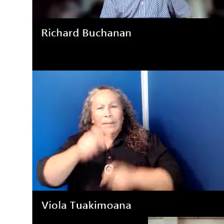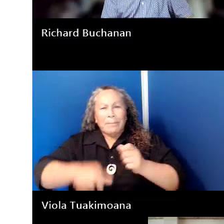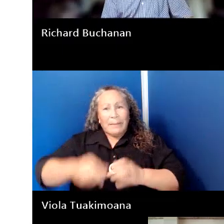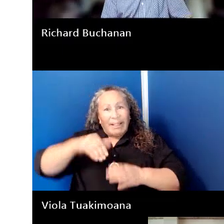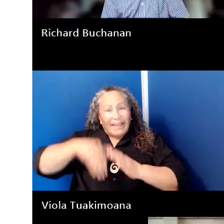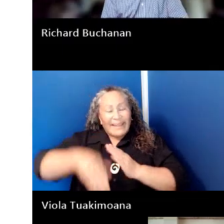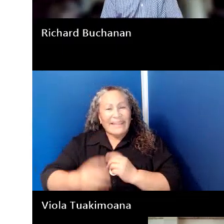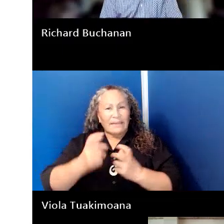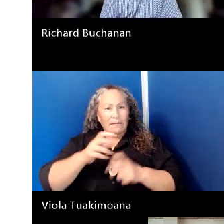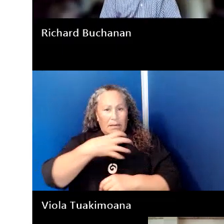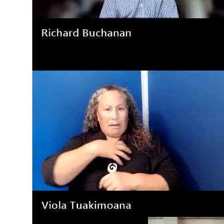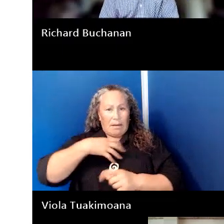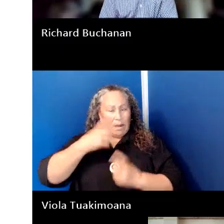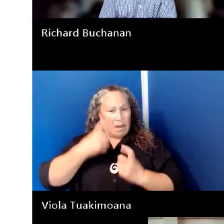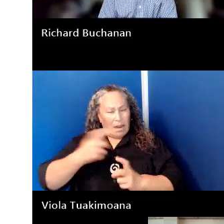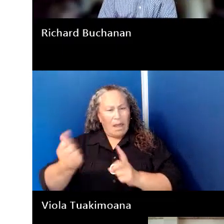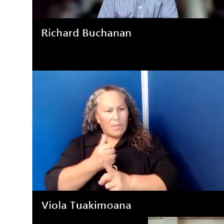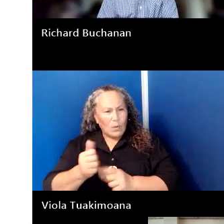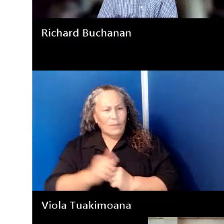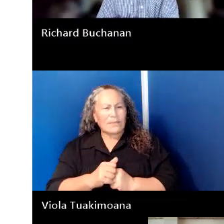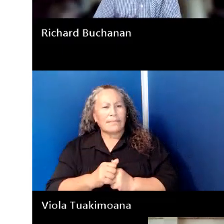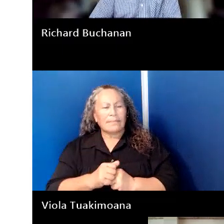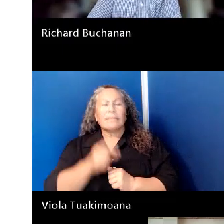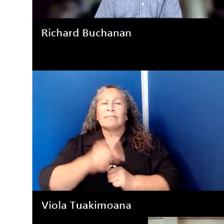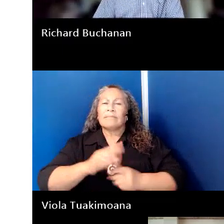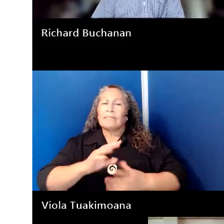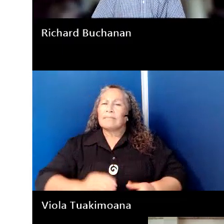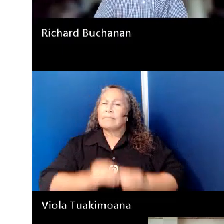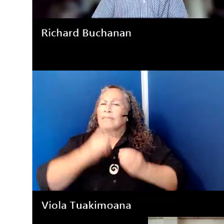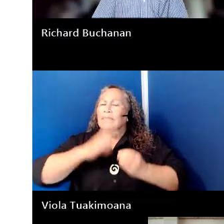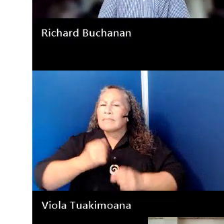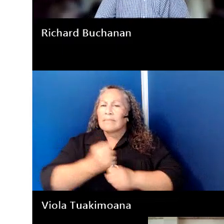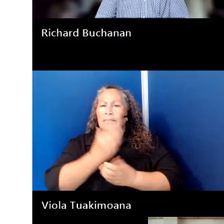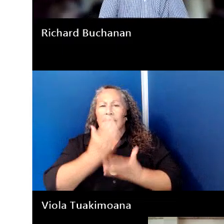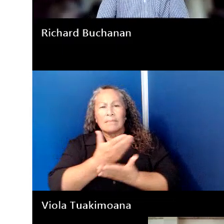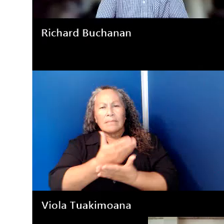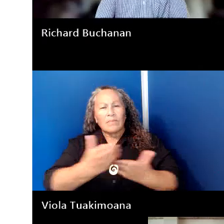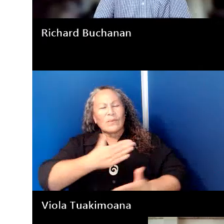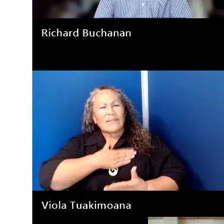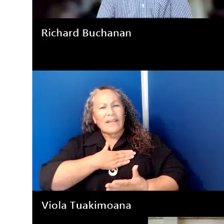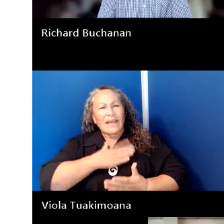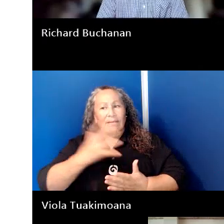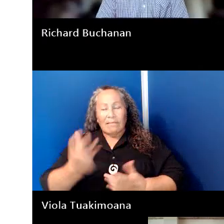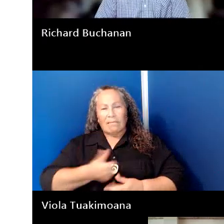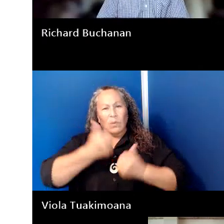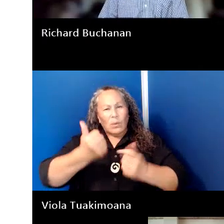People for Us was created to make sure that disabled people are safe and get good support.